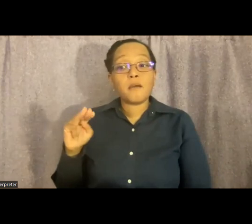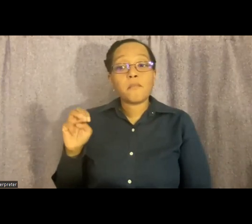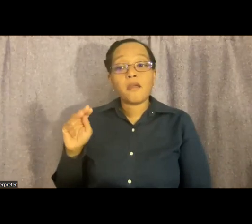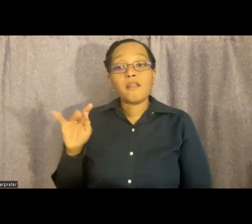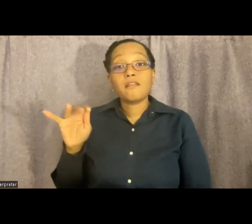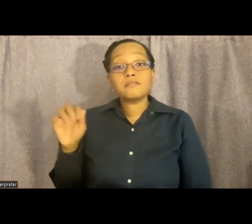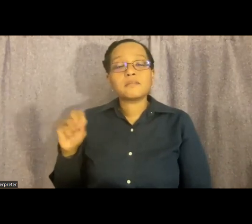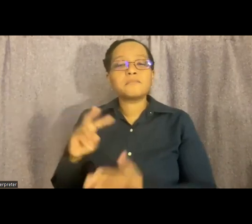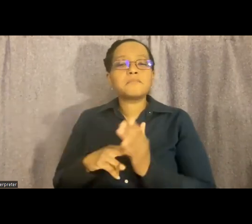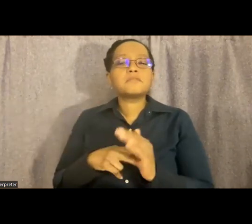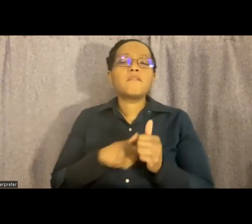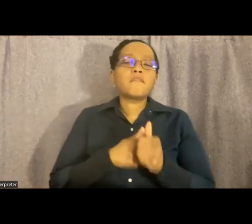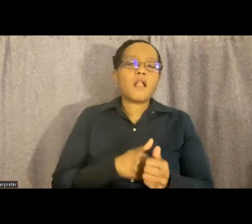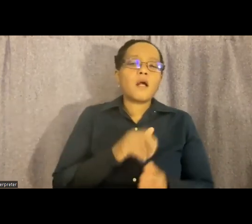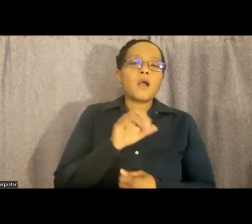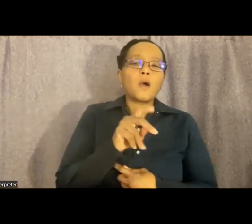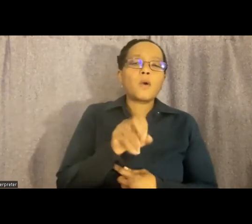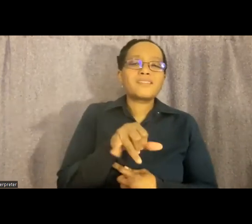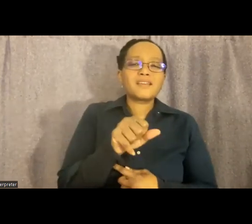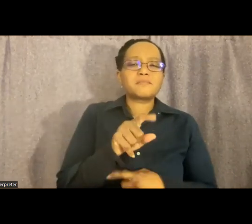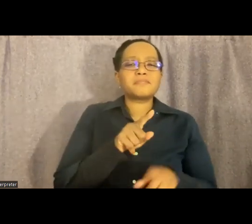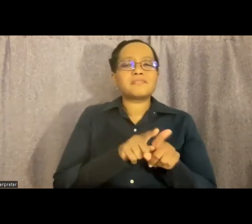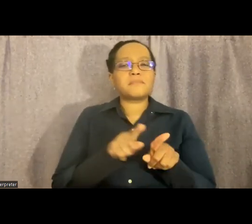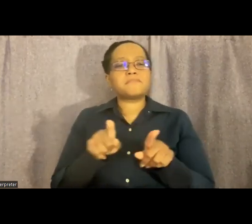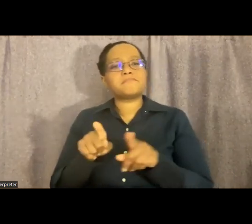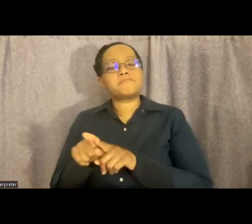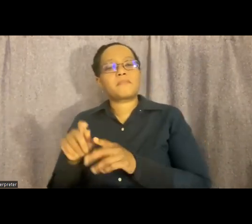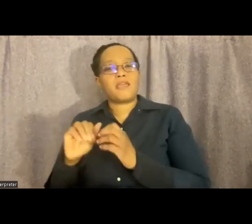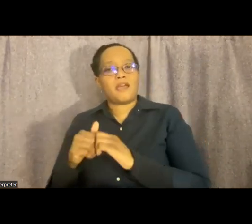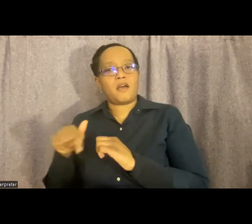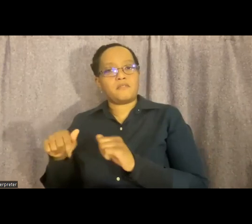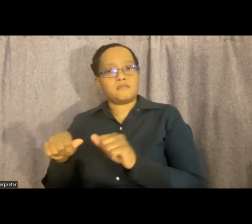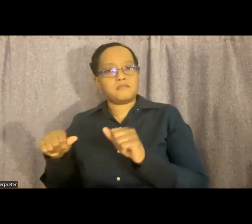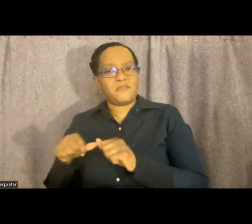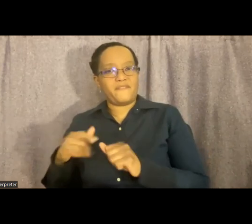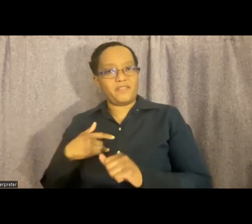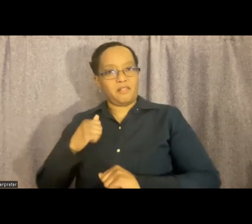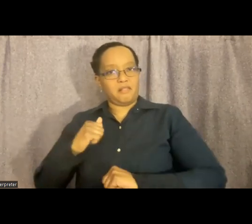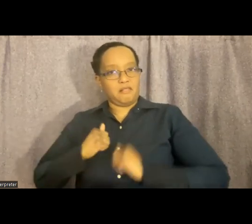code , but how do we make the space is livable for someone ? Whether that is livable for